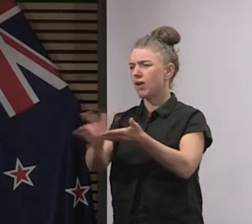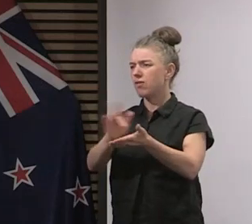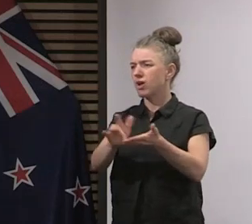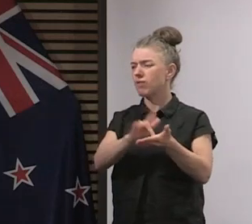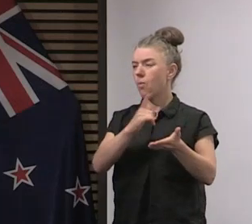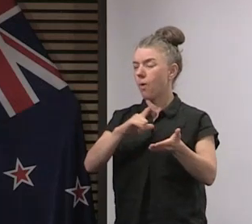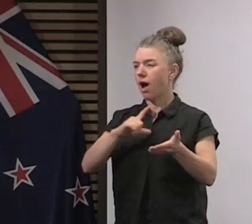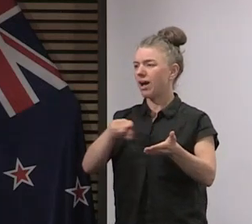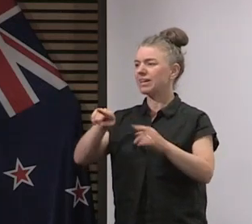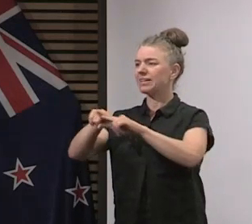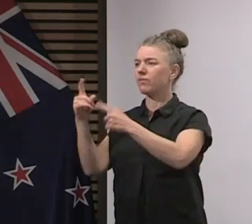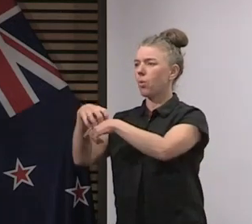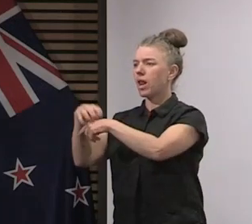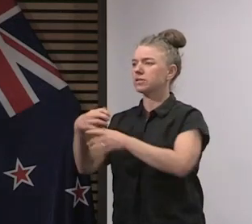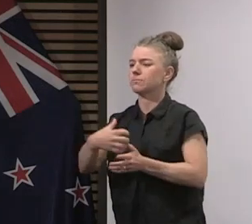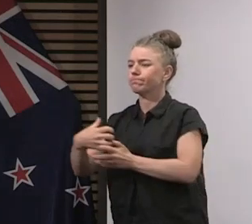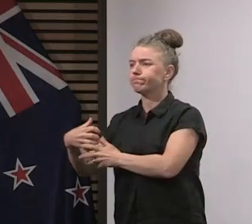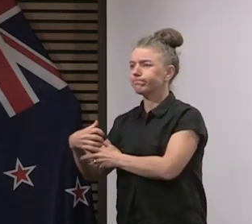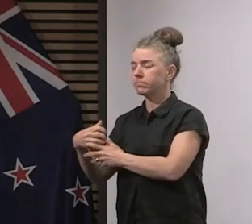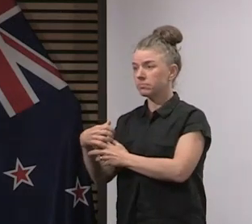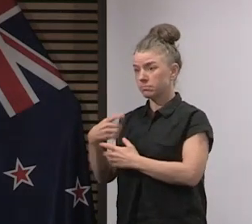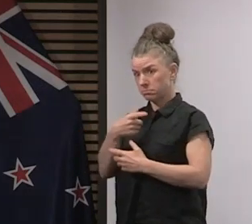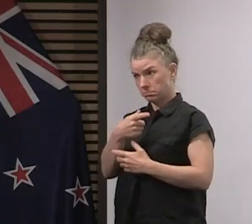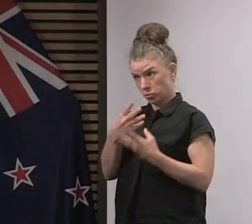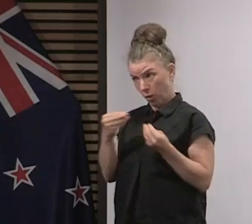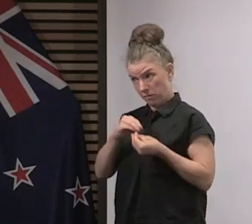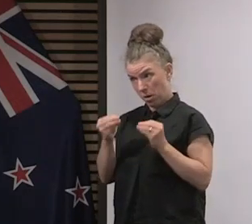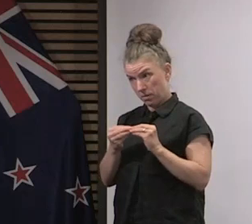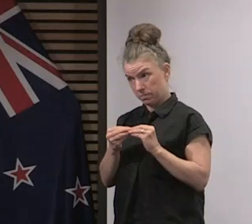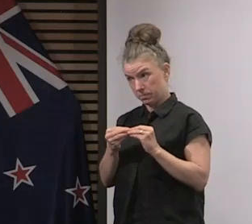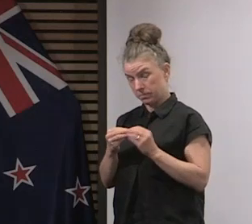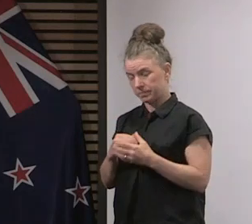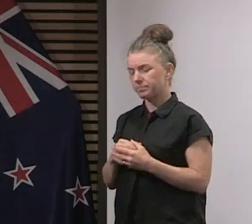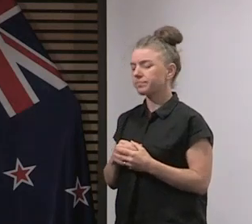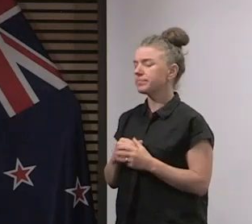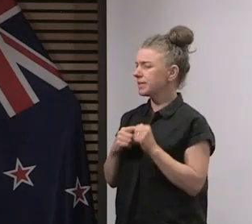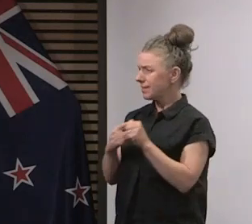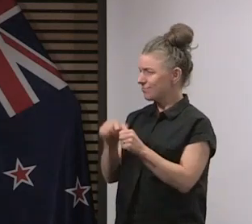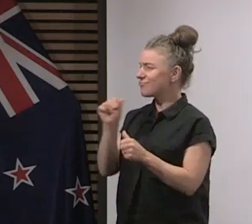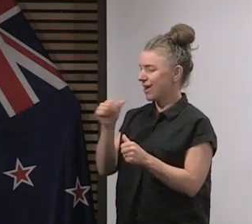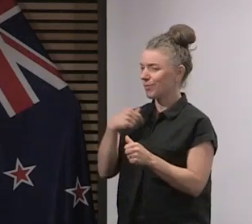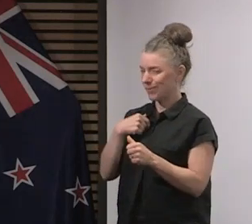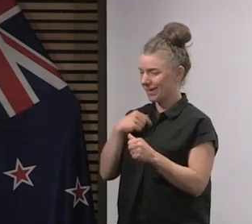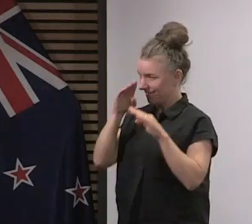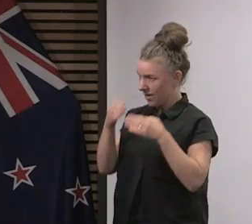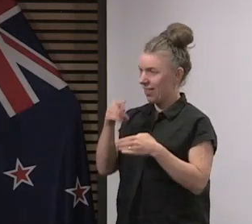vaccine this year. Some GPs have run out because of other organisations stockpiling them, have you managed to work through those